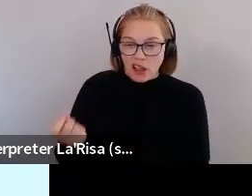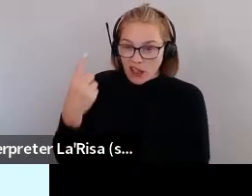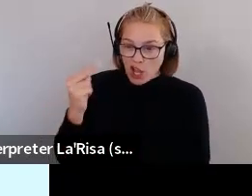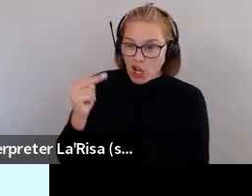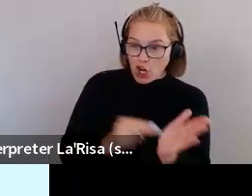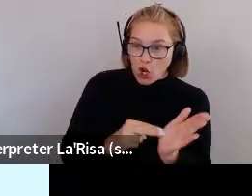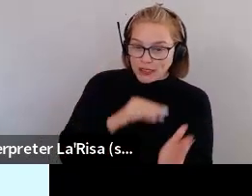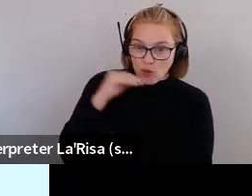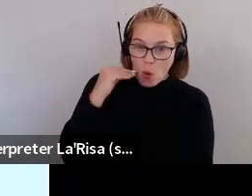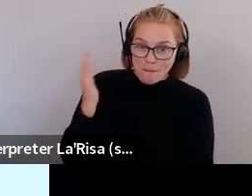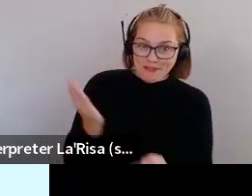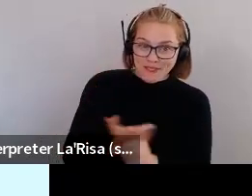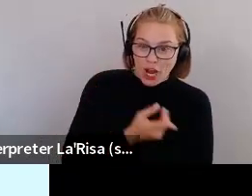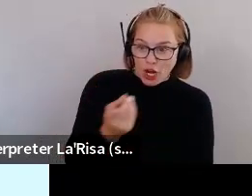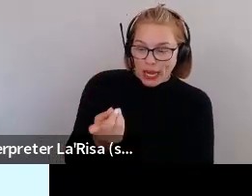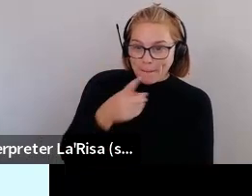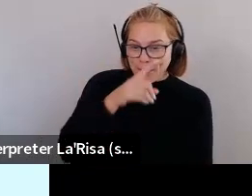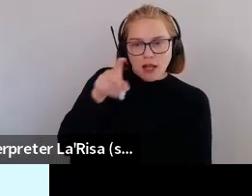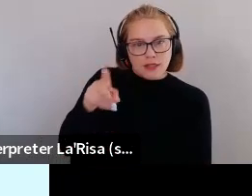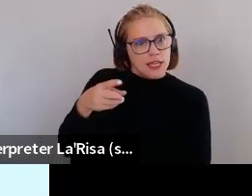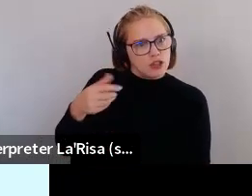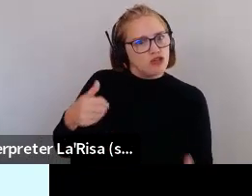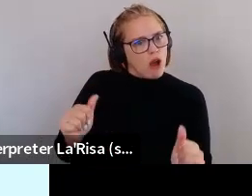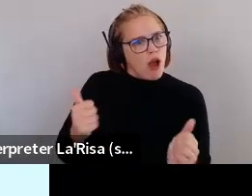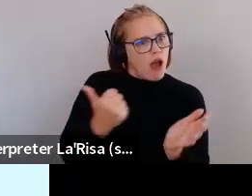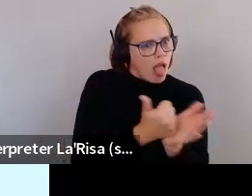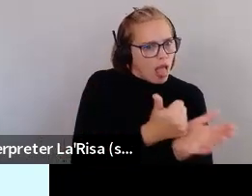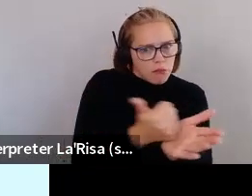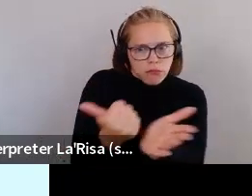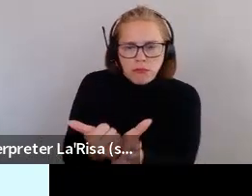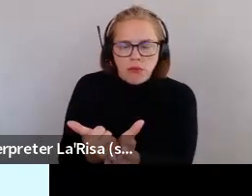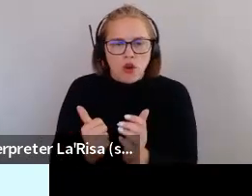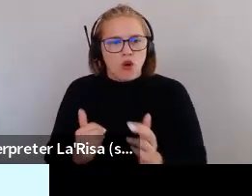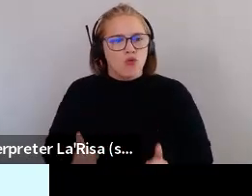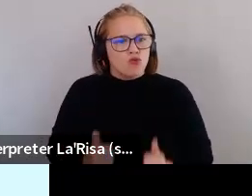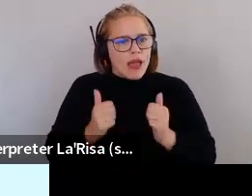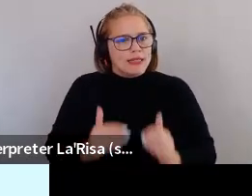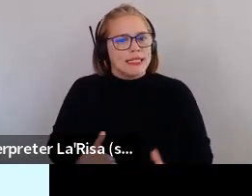move out into his own apartment, and then he provided a lot of the personal